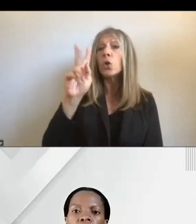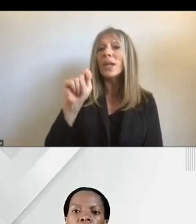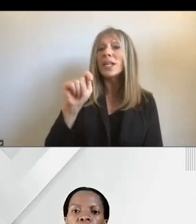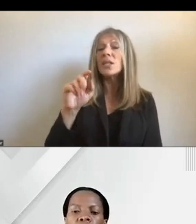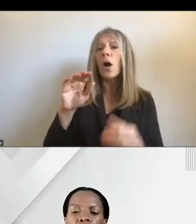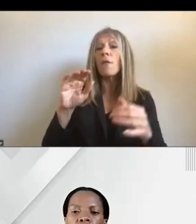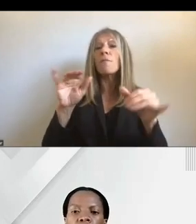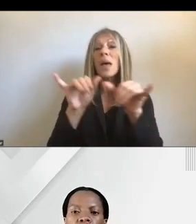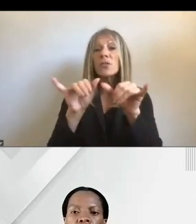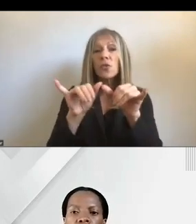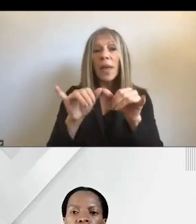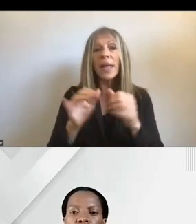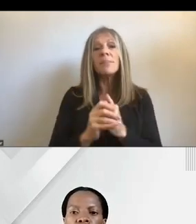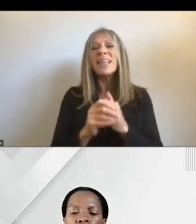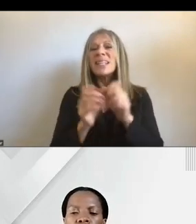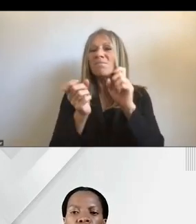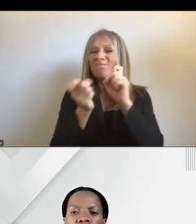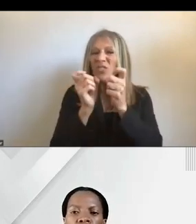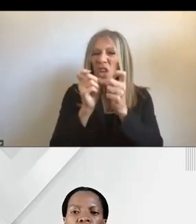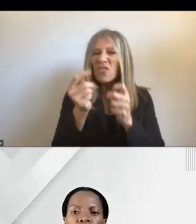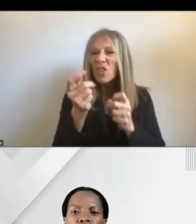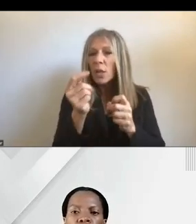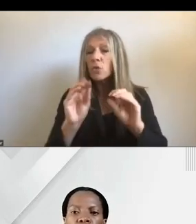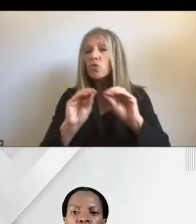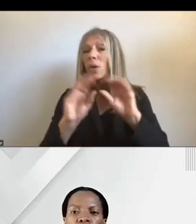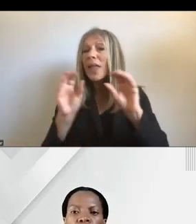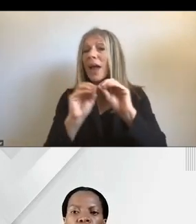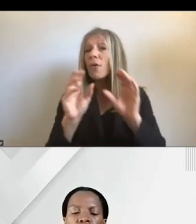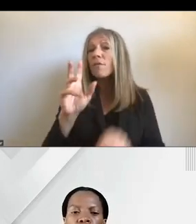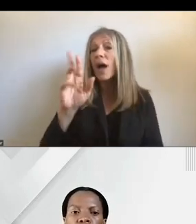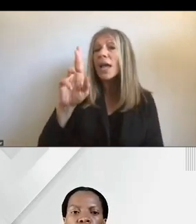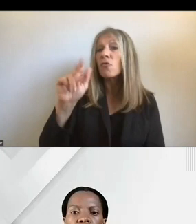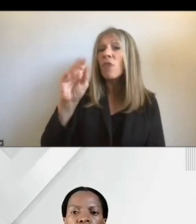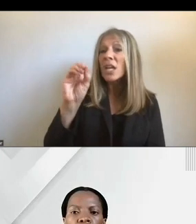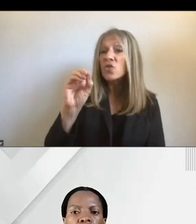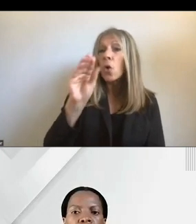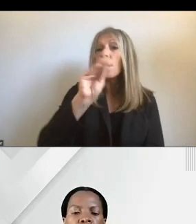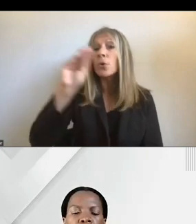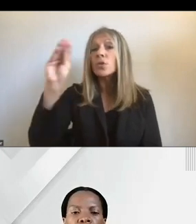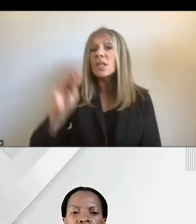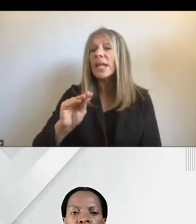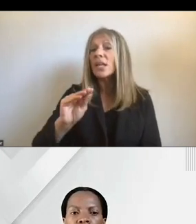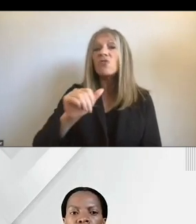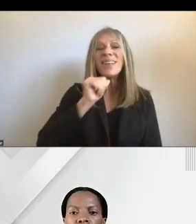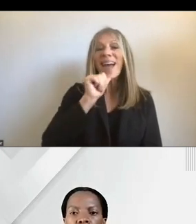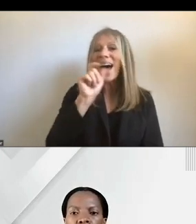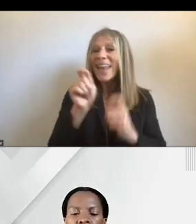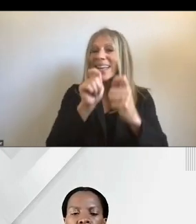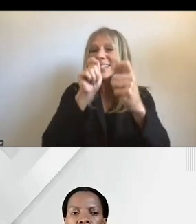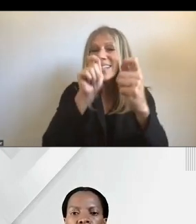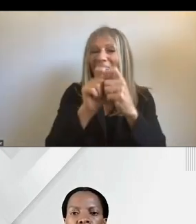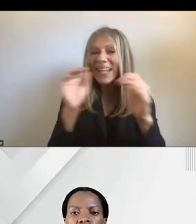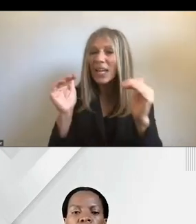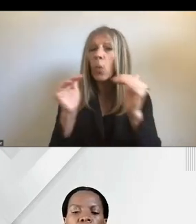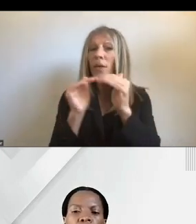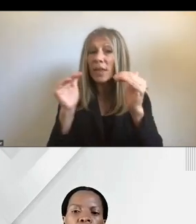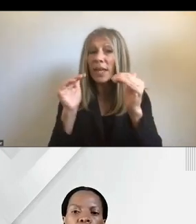has been edited slightly to clarify that ratios and percentages may not be exact equivalents, and